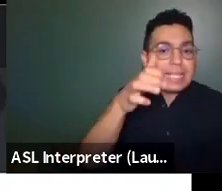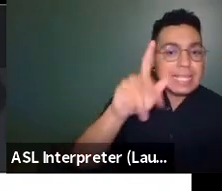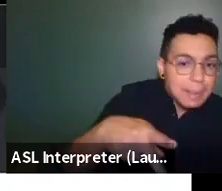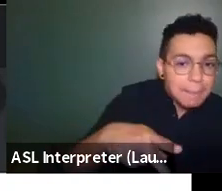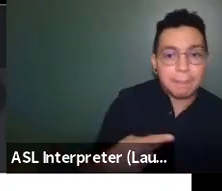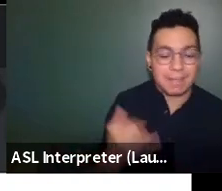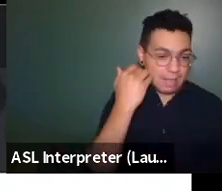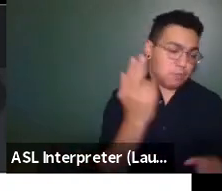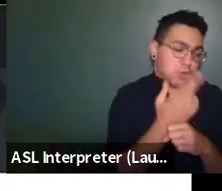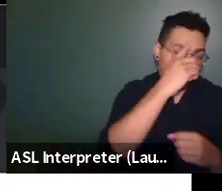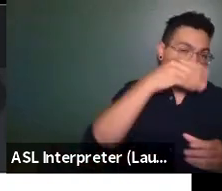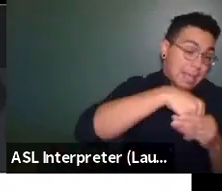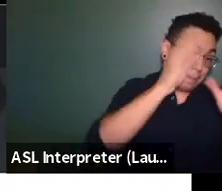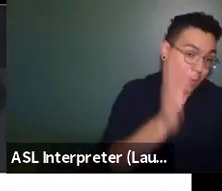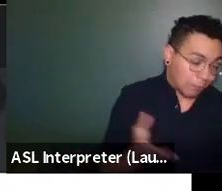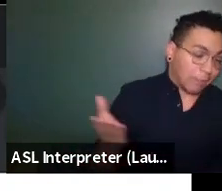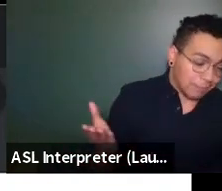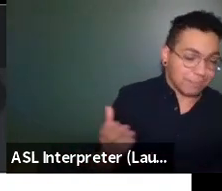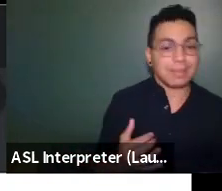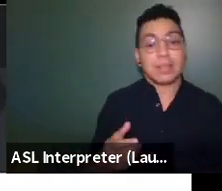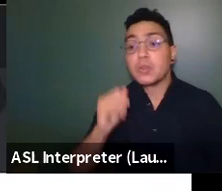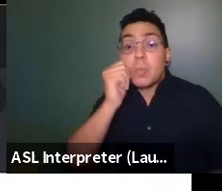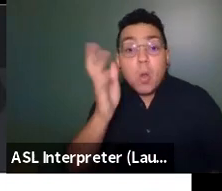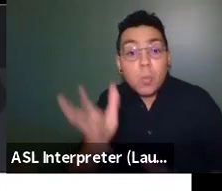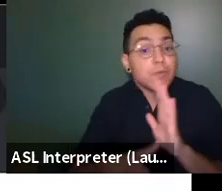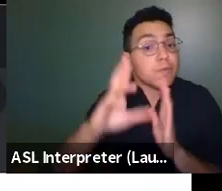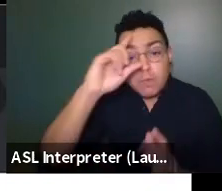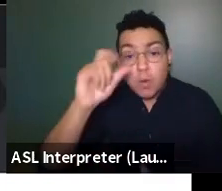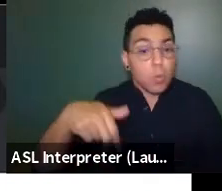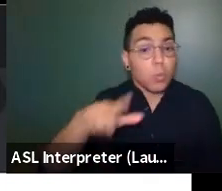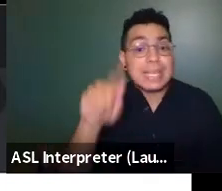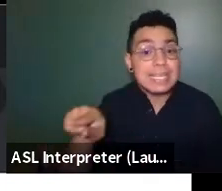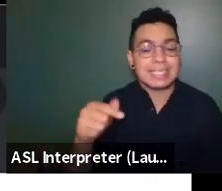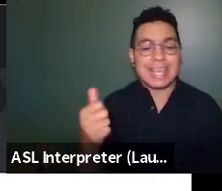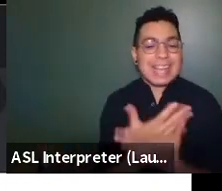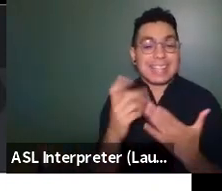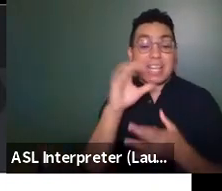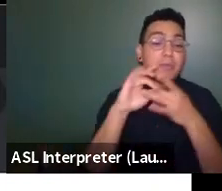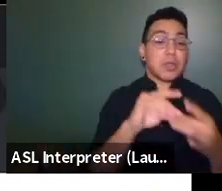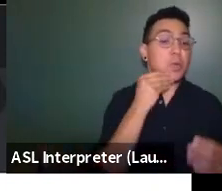ESD 112 - Katherine Livick: "Tomorrow we're going to review for the quiz". I can say anything that isn't an assignment that I just want to communicate to them.